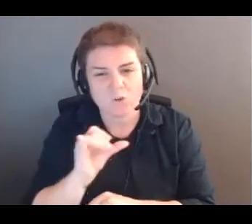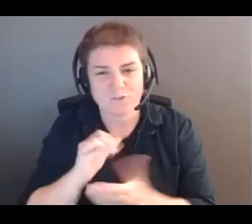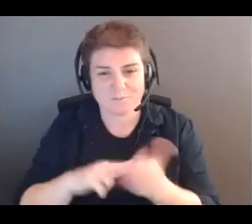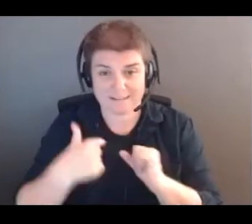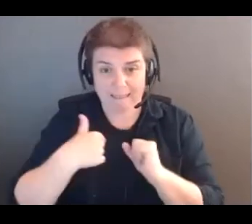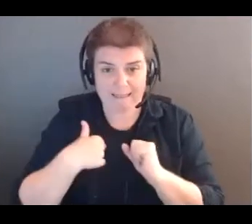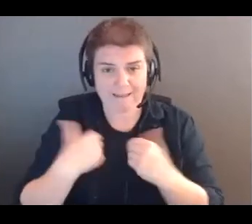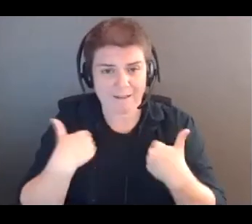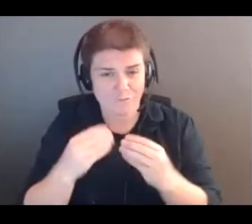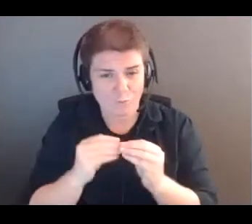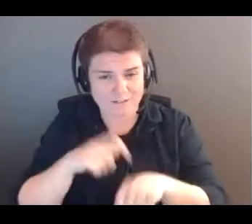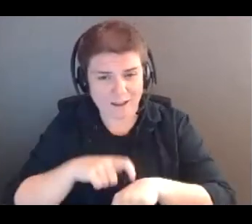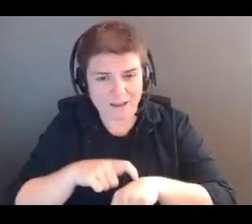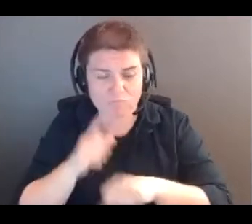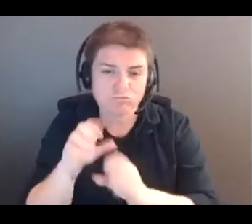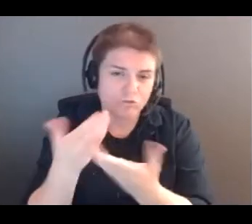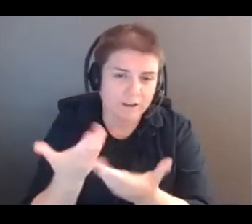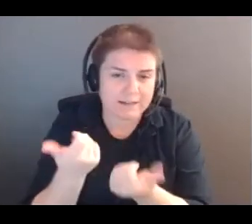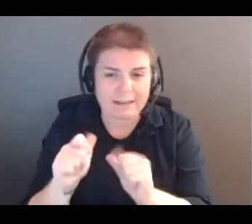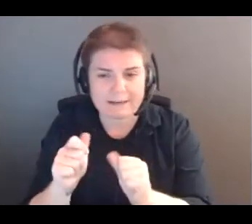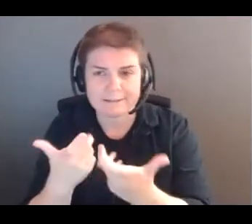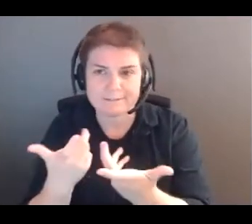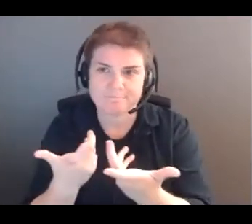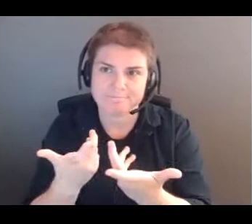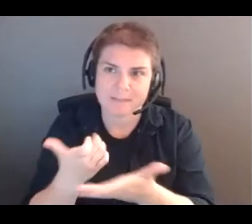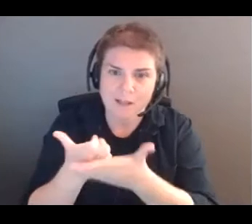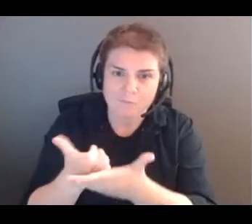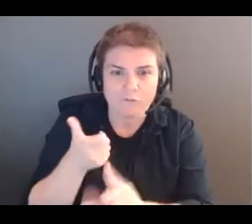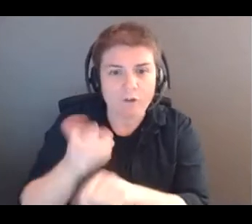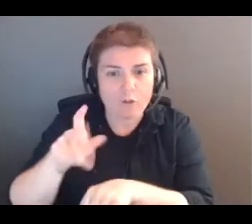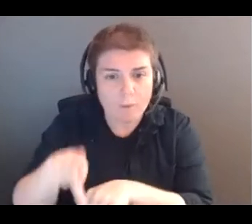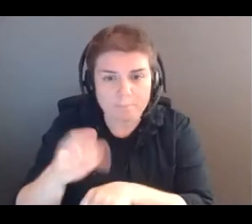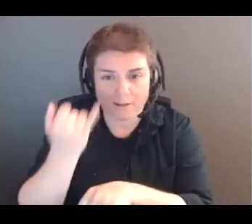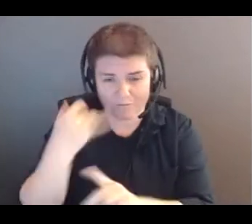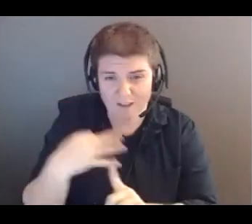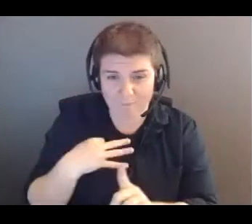to provide any necessary or helpful follow-ups if your application is missing something or